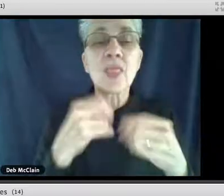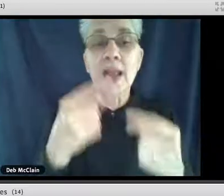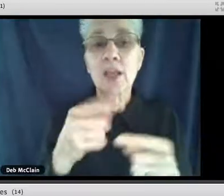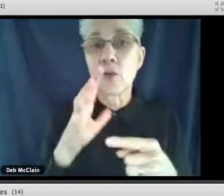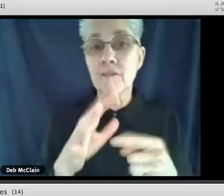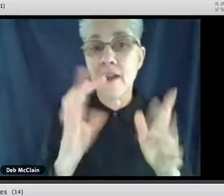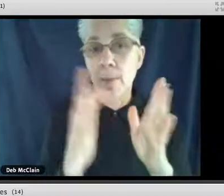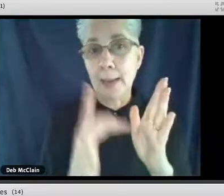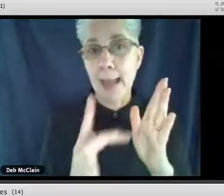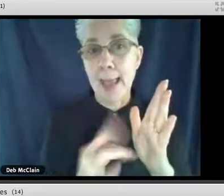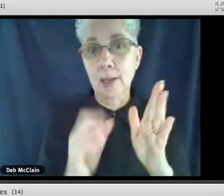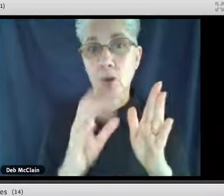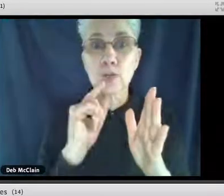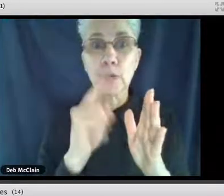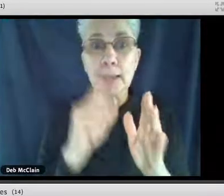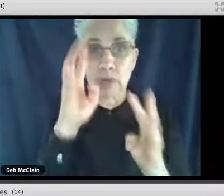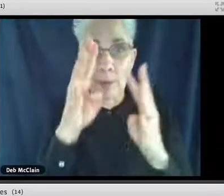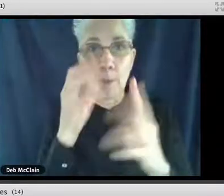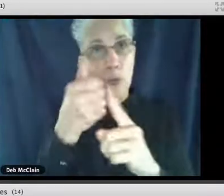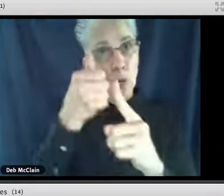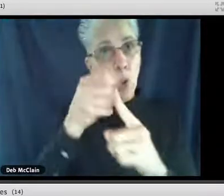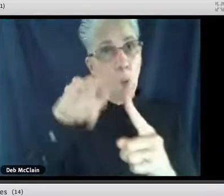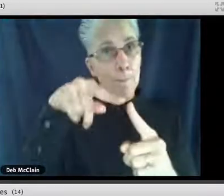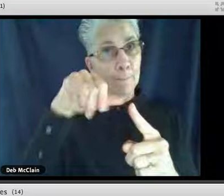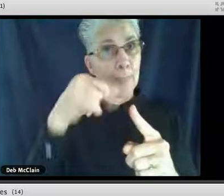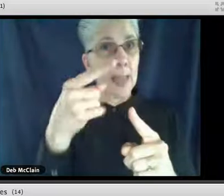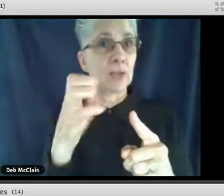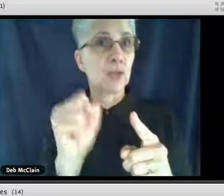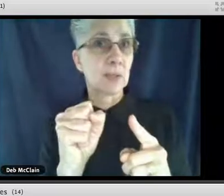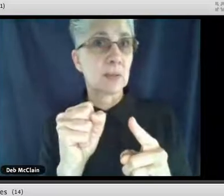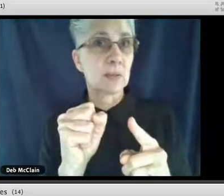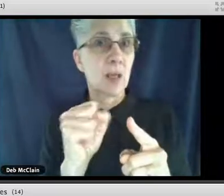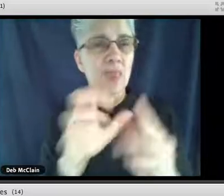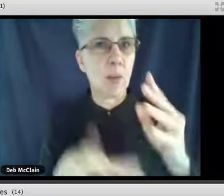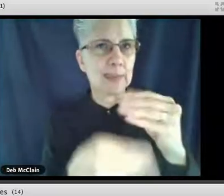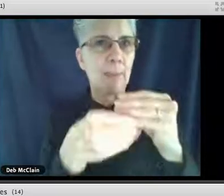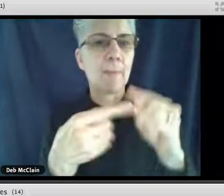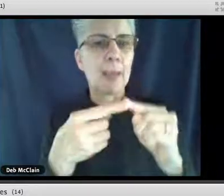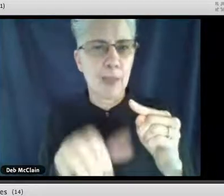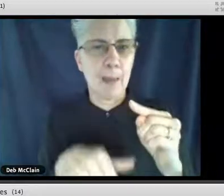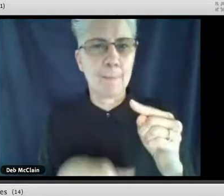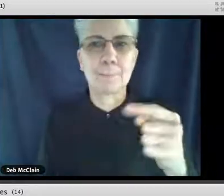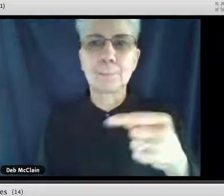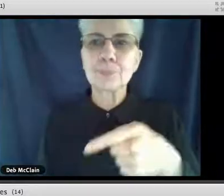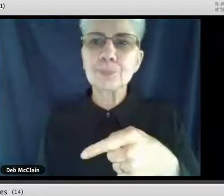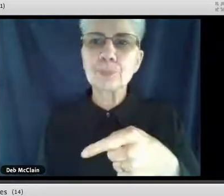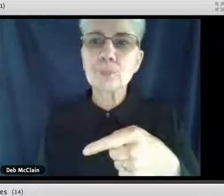so you can actually come up with your own pages that would supplement that, and that can be really eye-opening